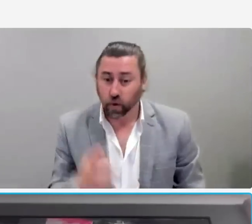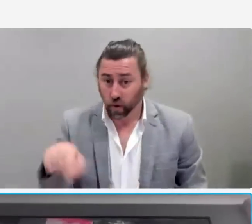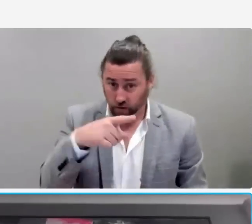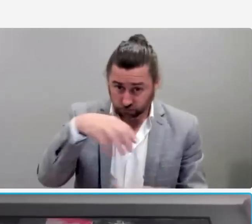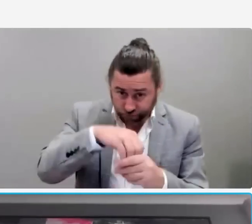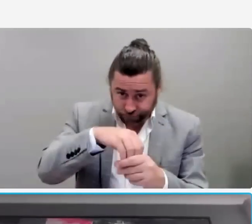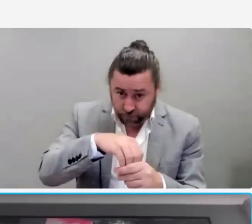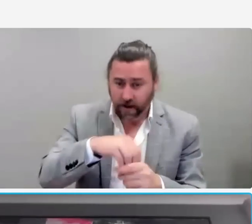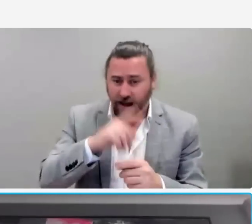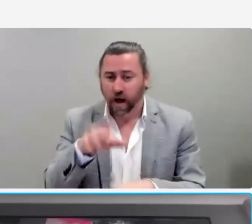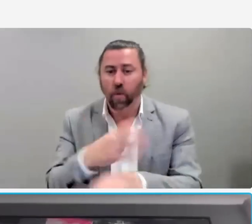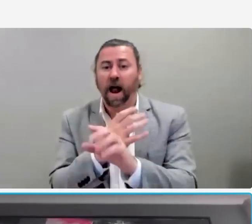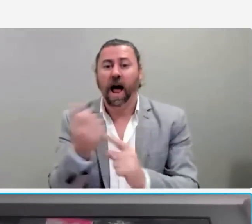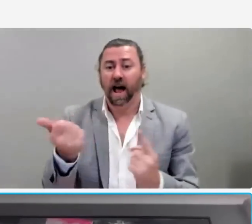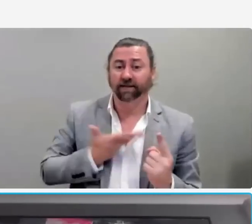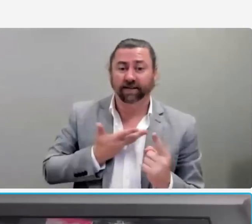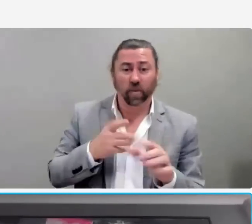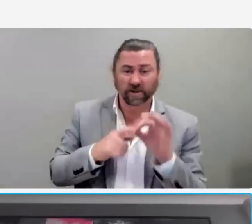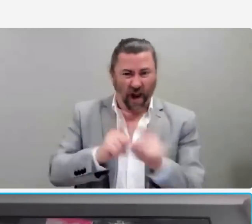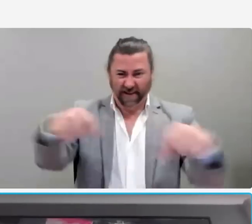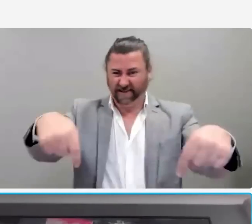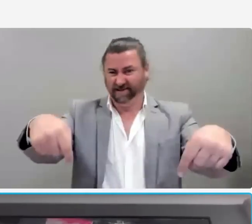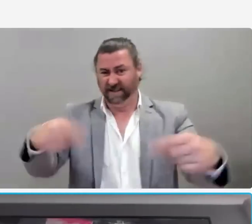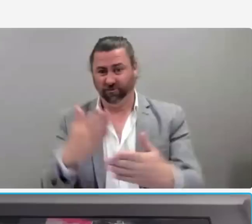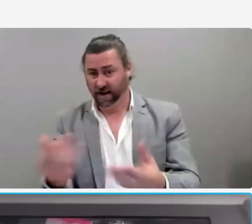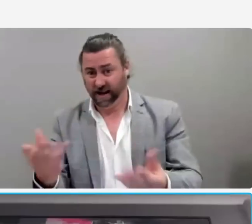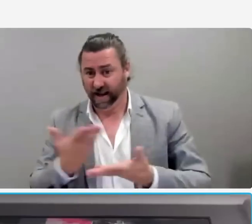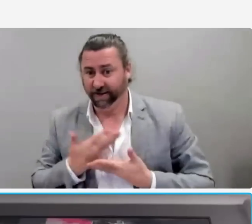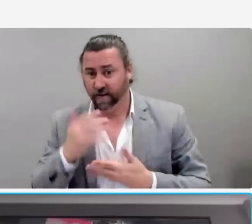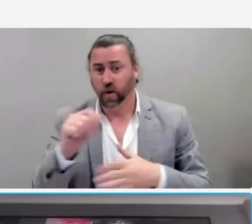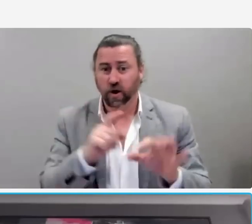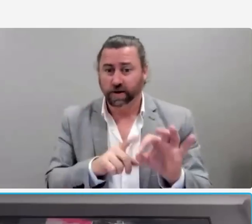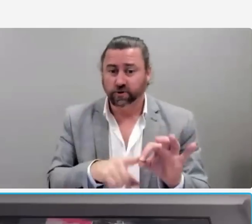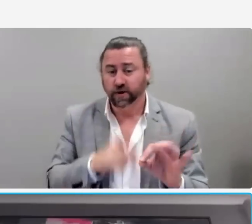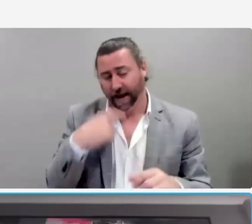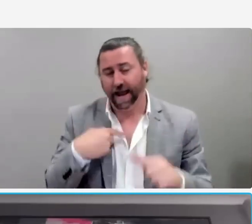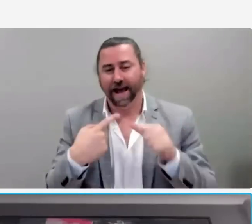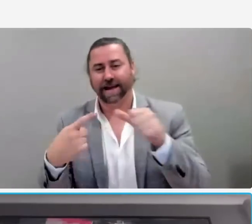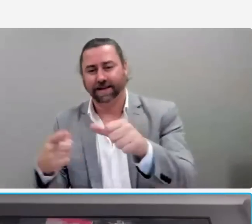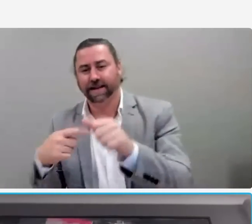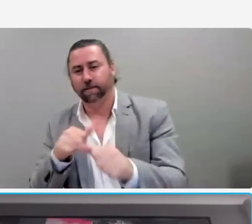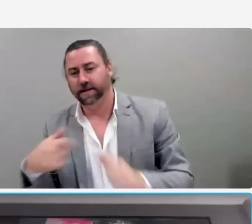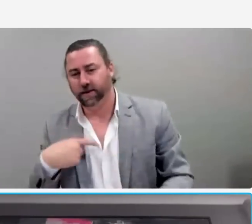webinar by submitting questions exactly like this one and what we'll do is we'll answer those using a panel.